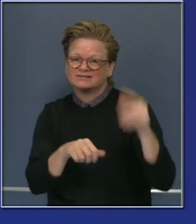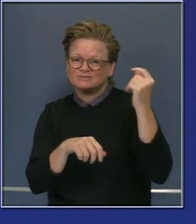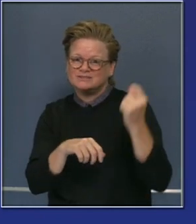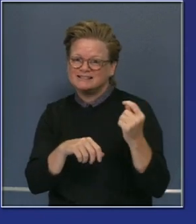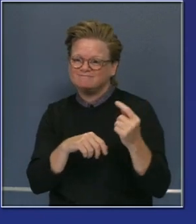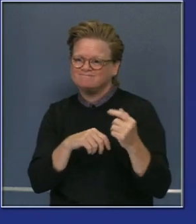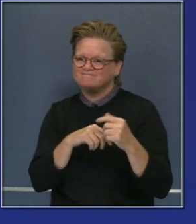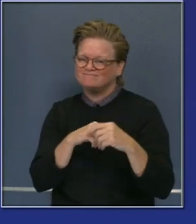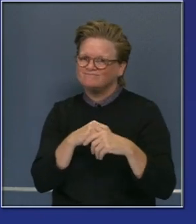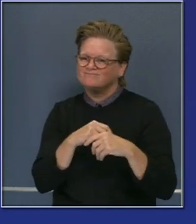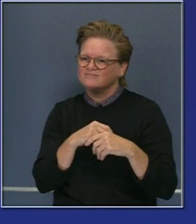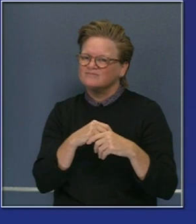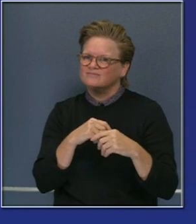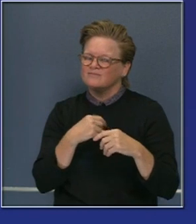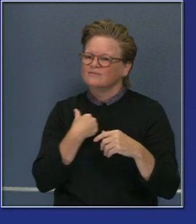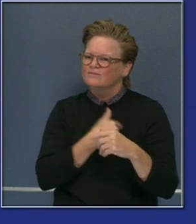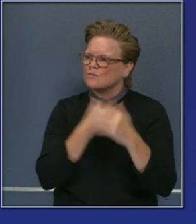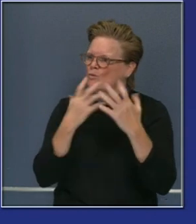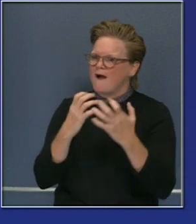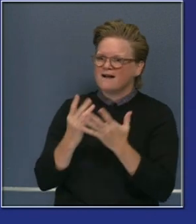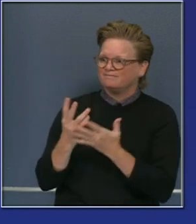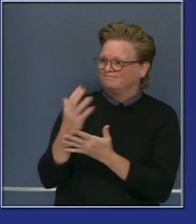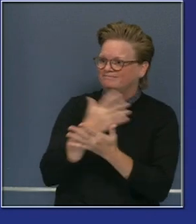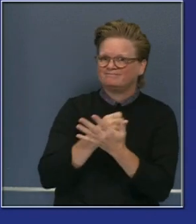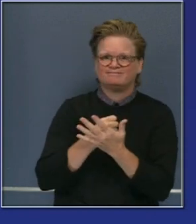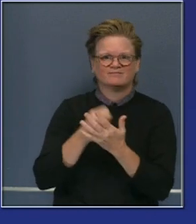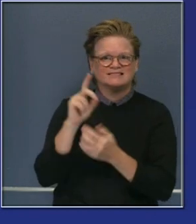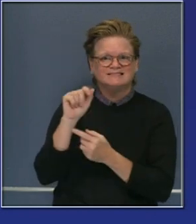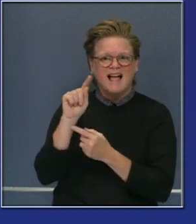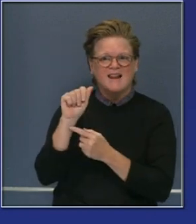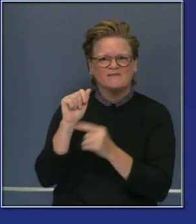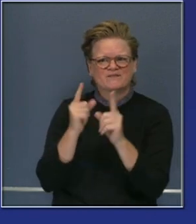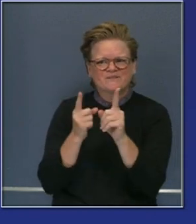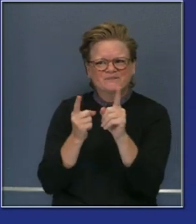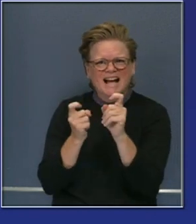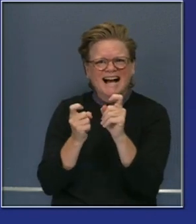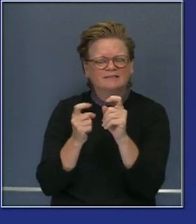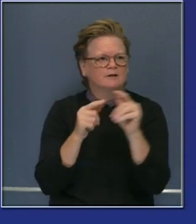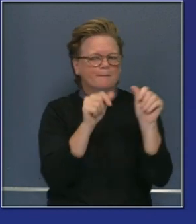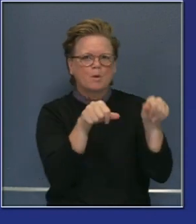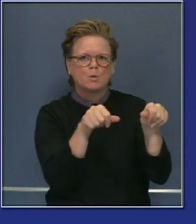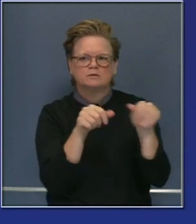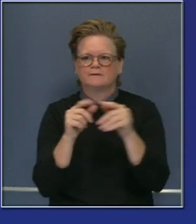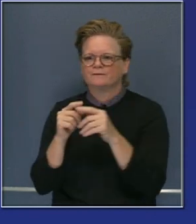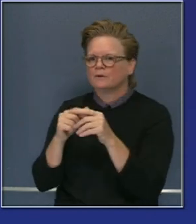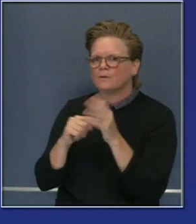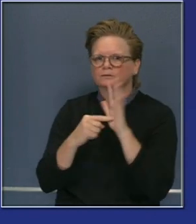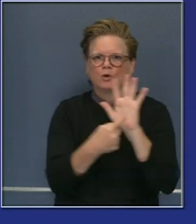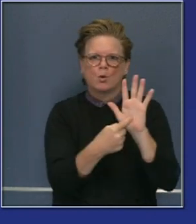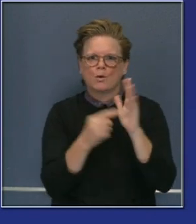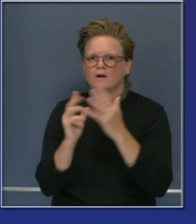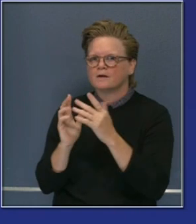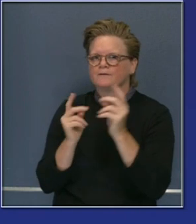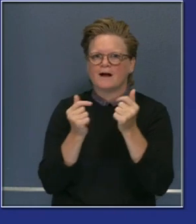ASSESS AND UPDATE THE EPI CRITERIA AND EPIDEMIOLOGICAL DATA SO THAT WE ARE SHARING IT